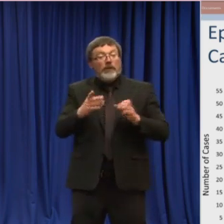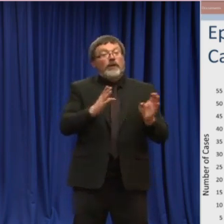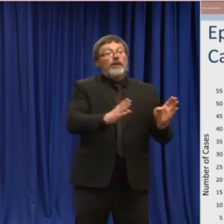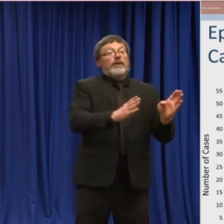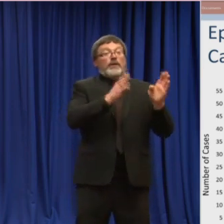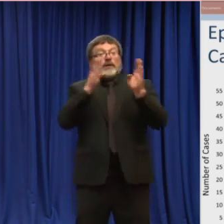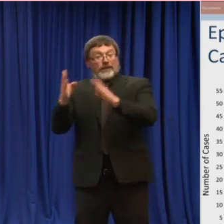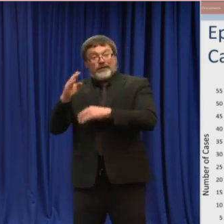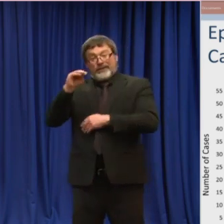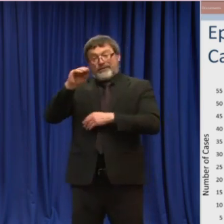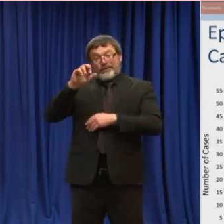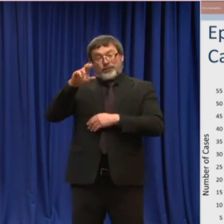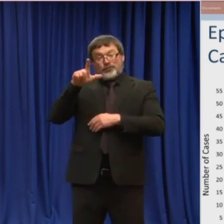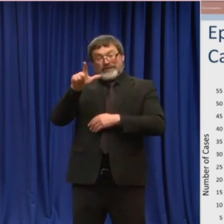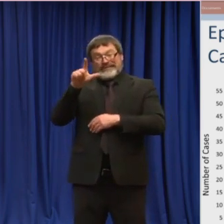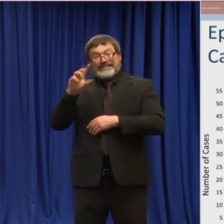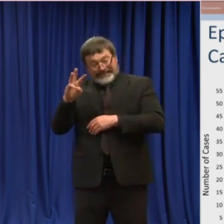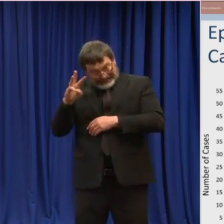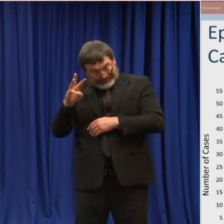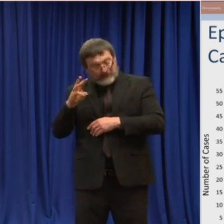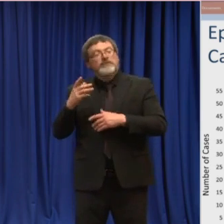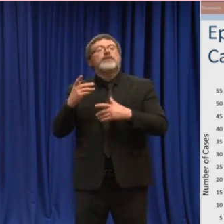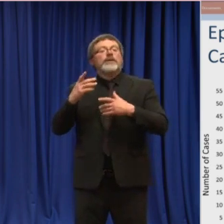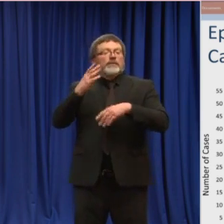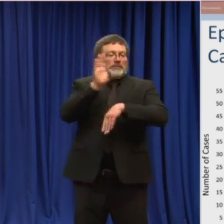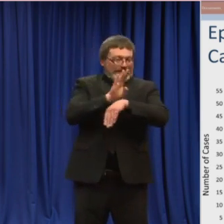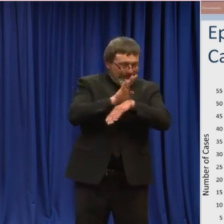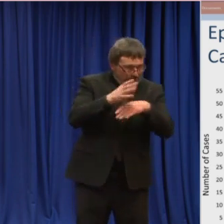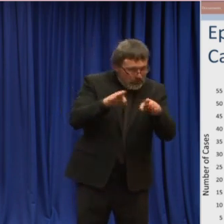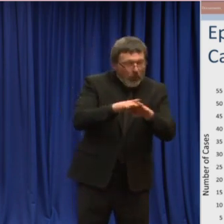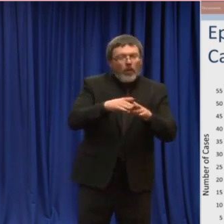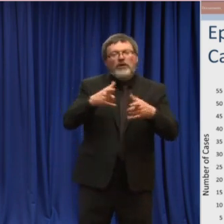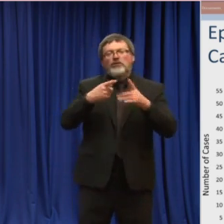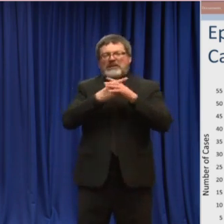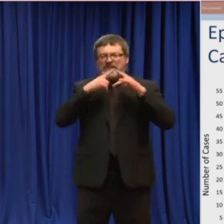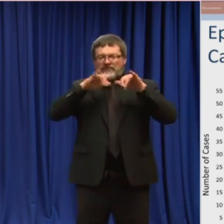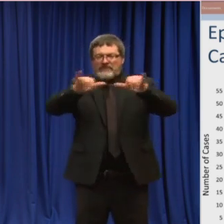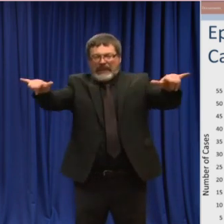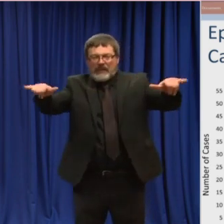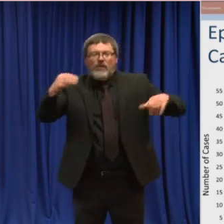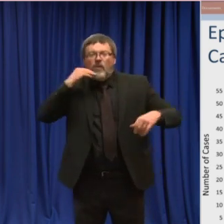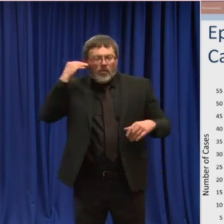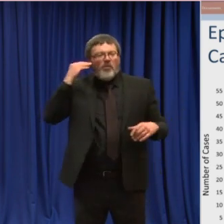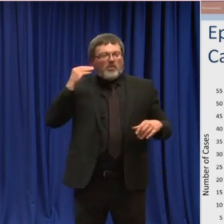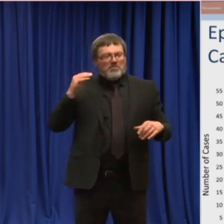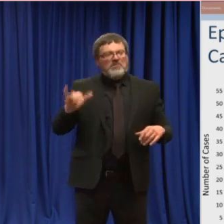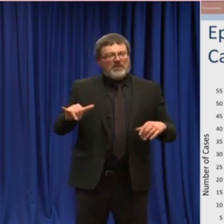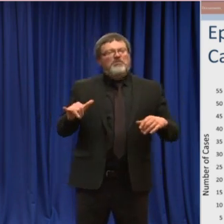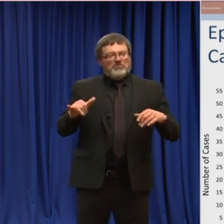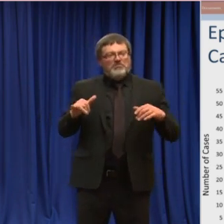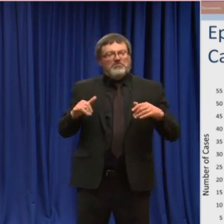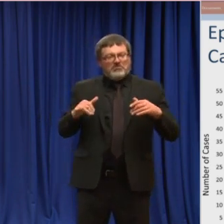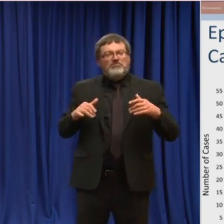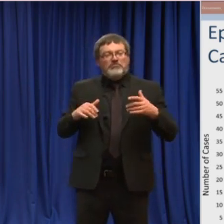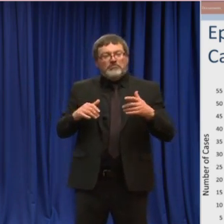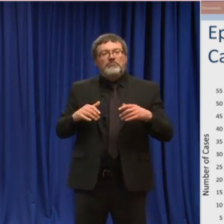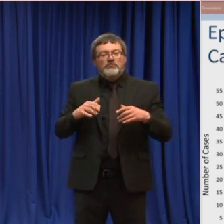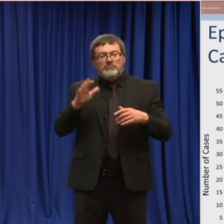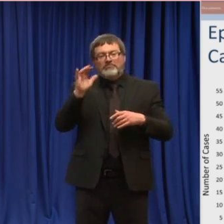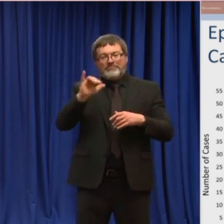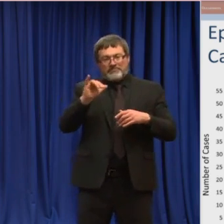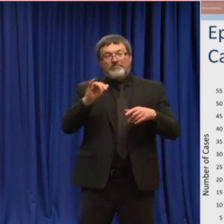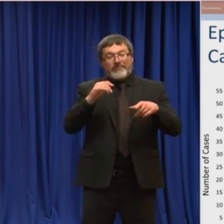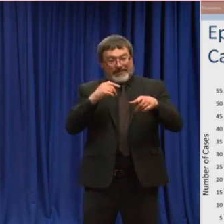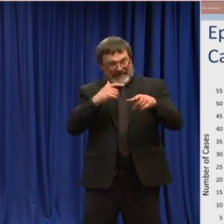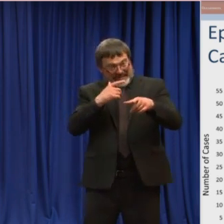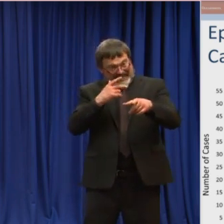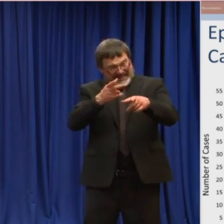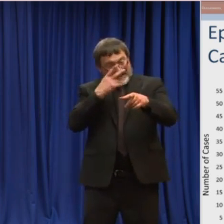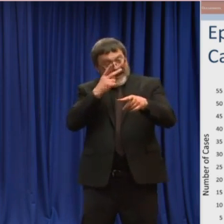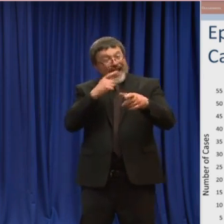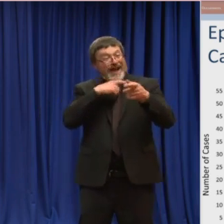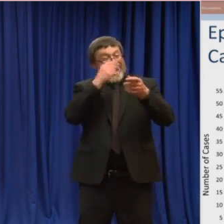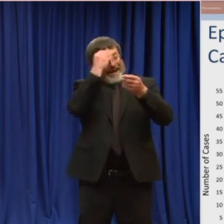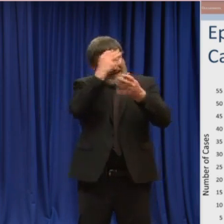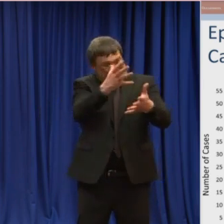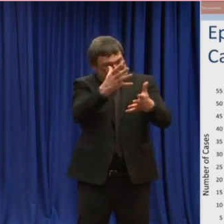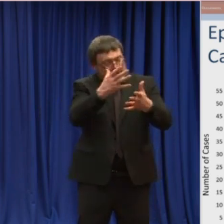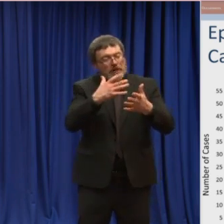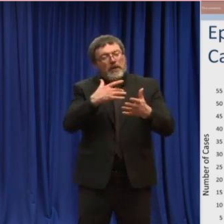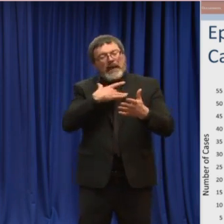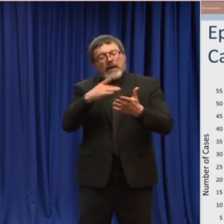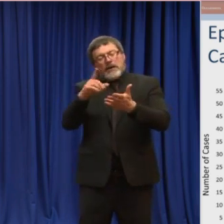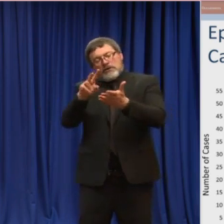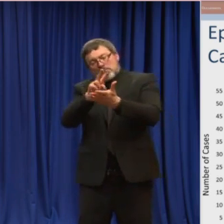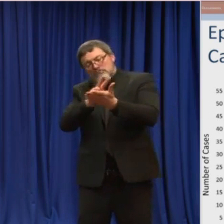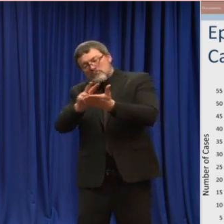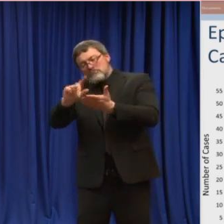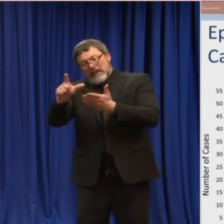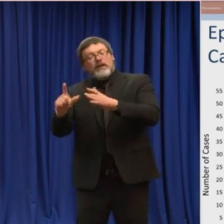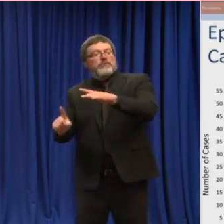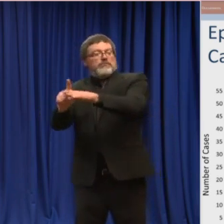THERE WAS A CLOSURE OF ALL NON-ESSENTIAL BUSINESSES AND A STAY-AT-HOME EXECUTIVE ORDER NOW IT TAKES TWO TO THREE WEEKS FOR ANY OF THESE ACTIONS TO REALLY BE SEEN IN THE DATA REALLY TO